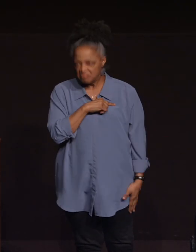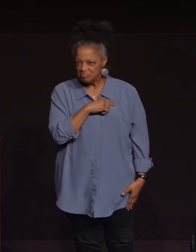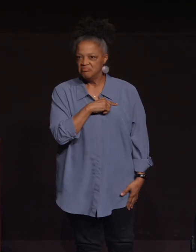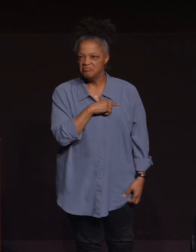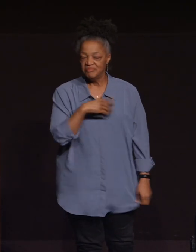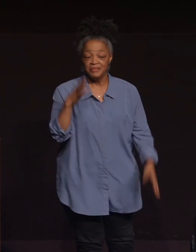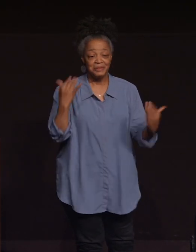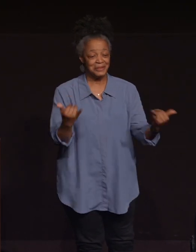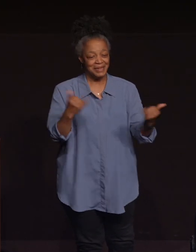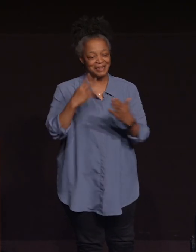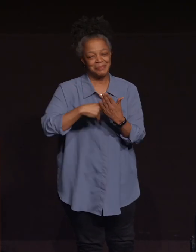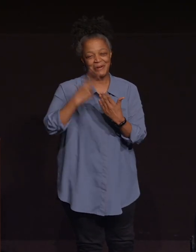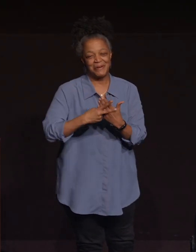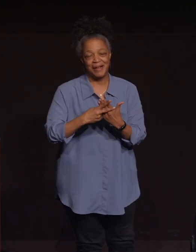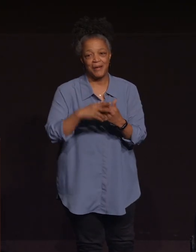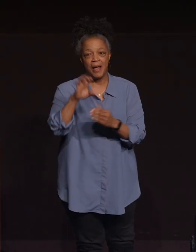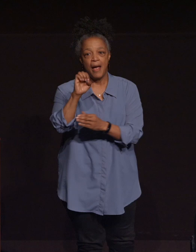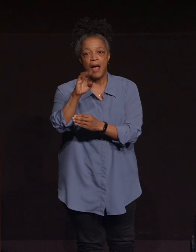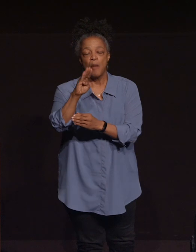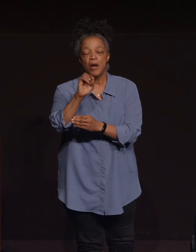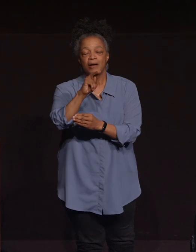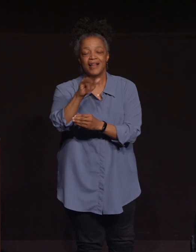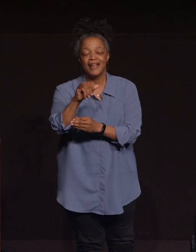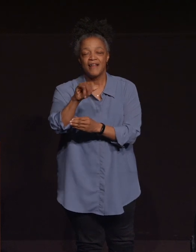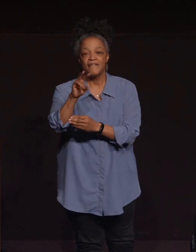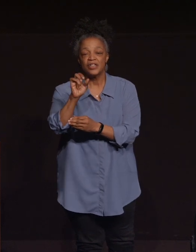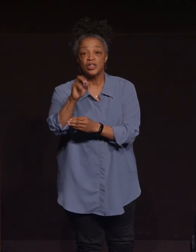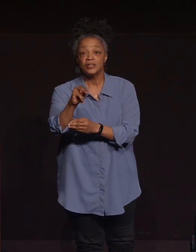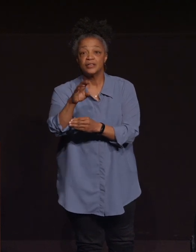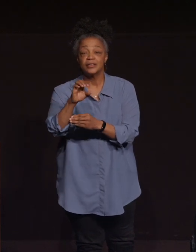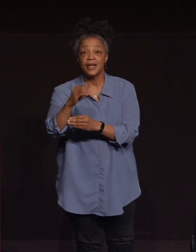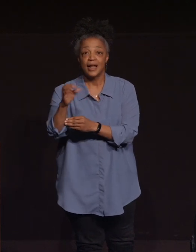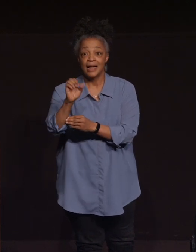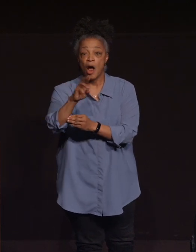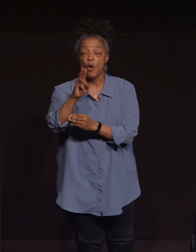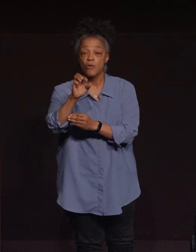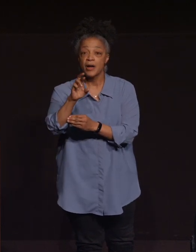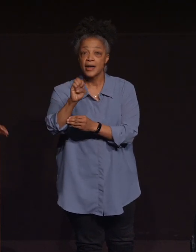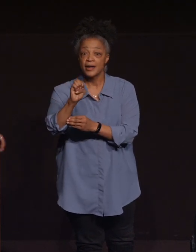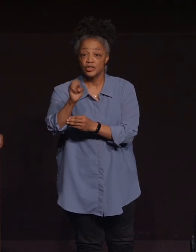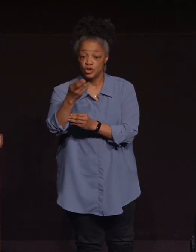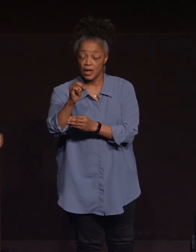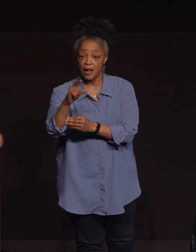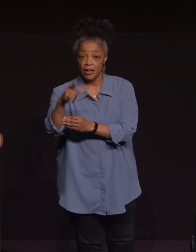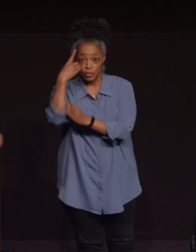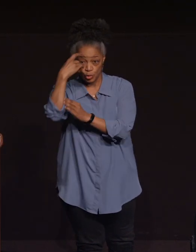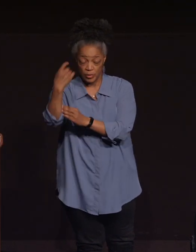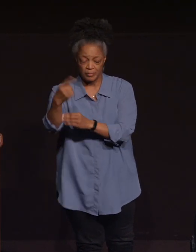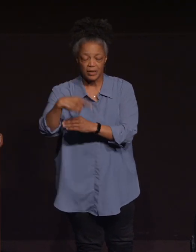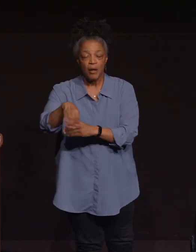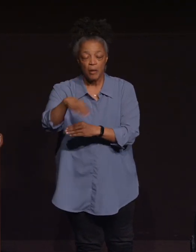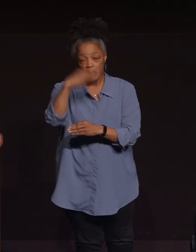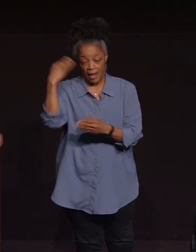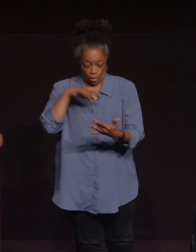Today's program, "Ebony Visions and Cowrie Shell Dreams: Black Storytelling and Children's Literature Across the